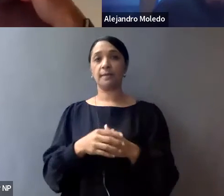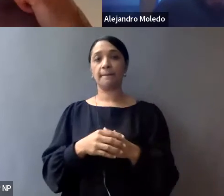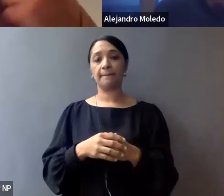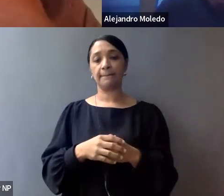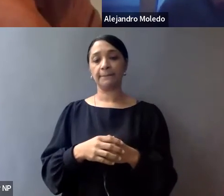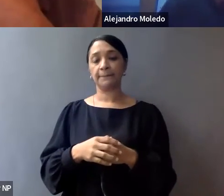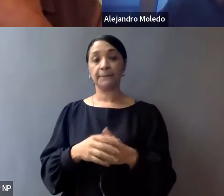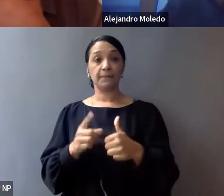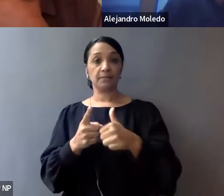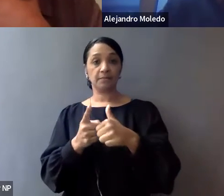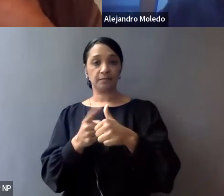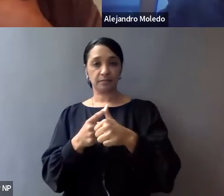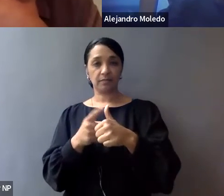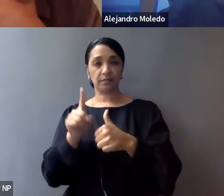Concerning the first question,